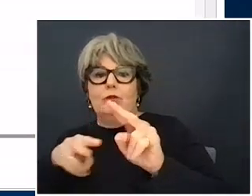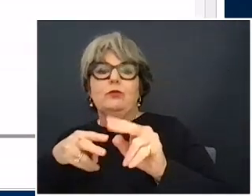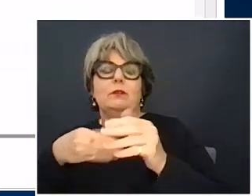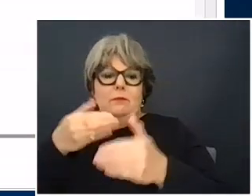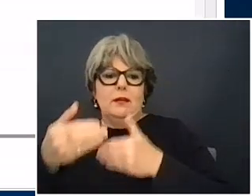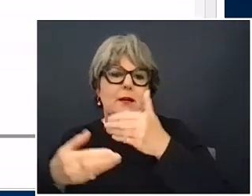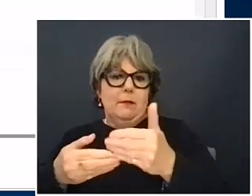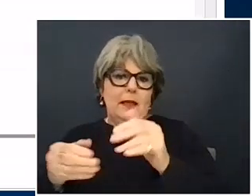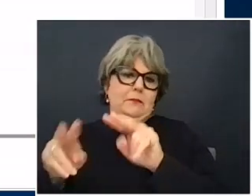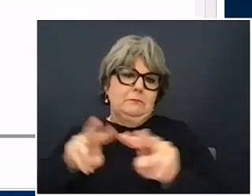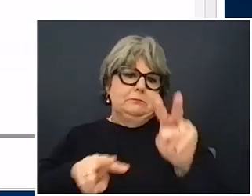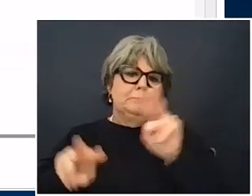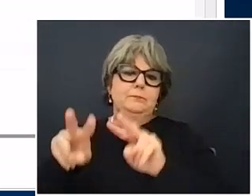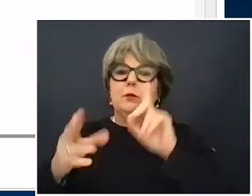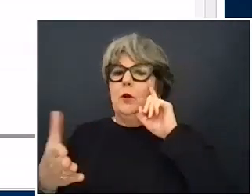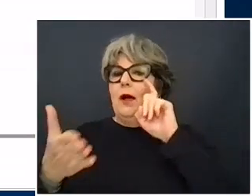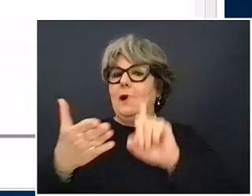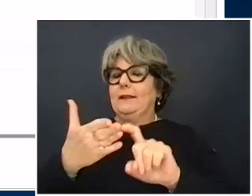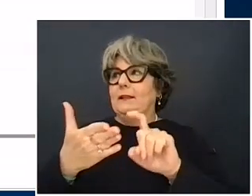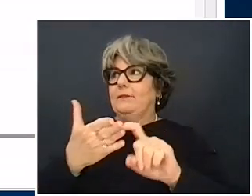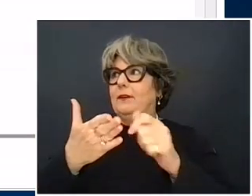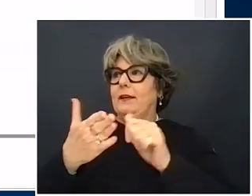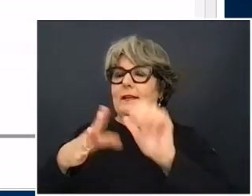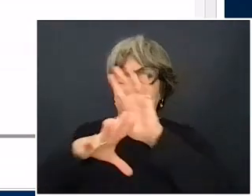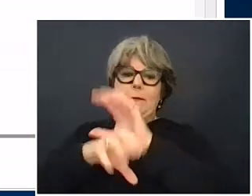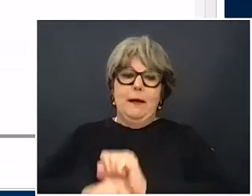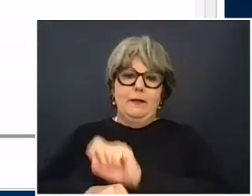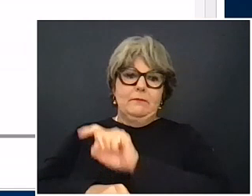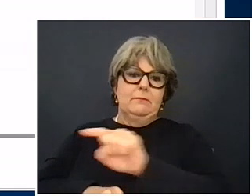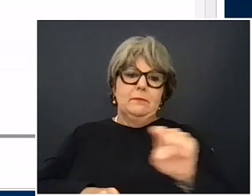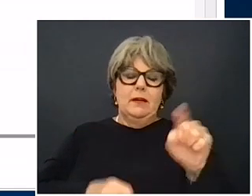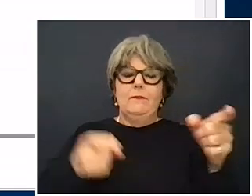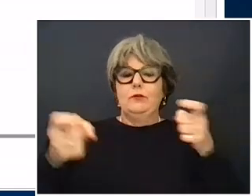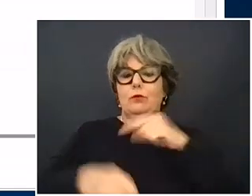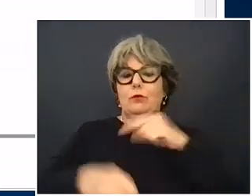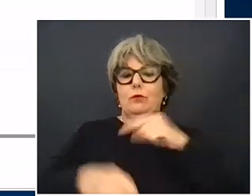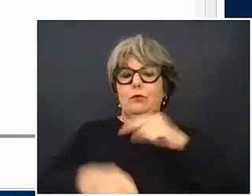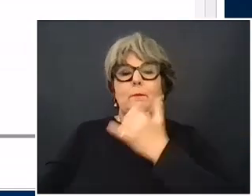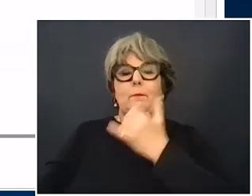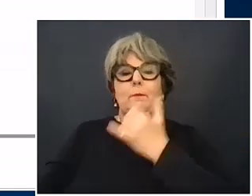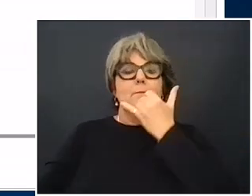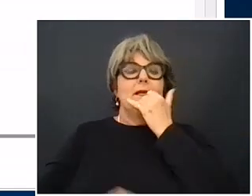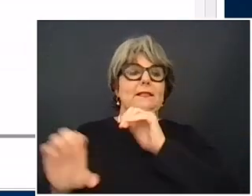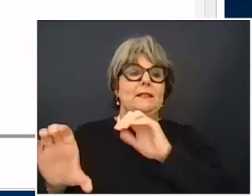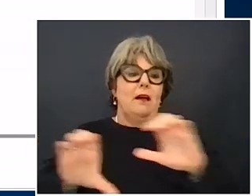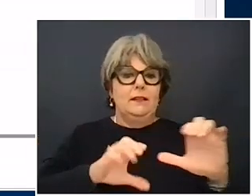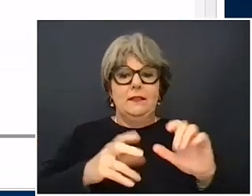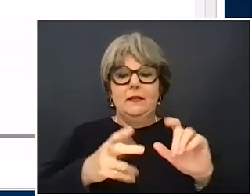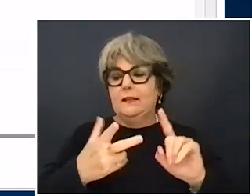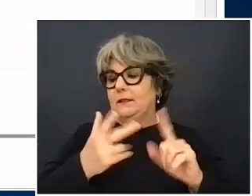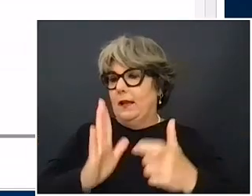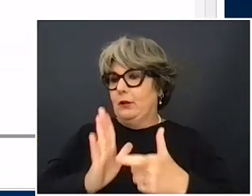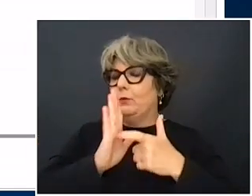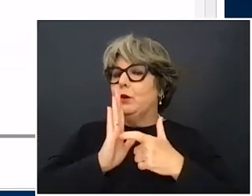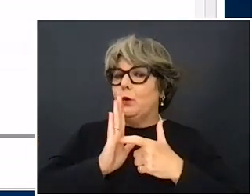identify any potential patterns of quality concerns or misconduct, and also to require the agency to make publicly